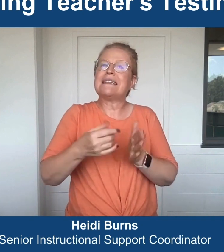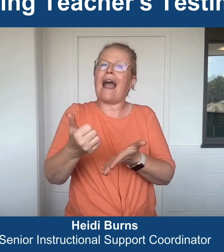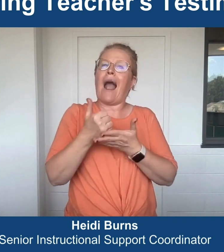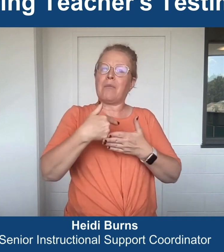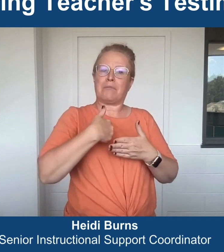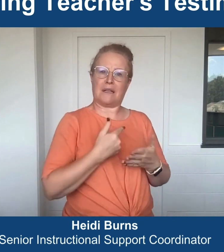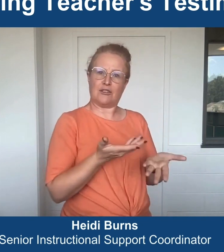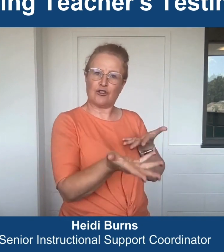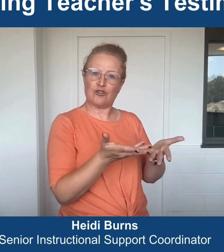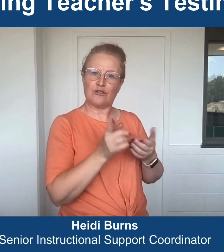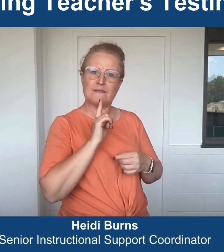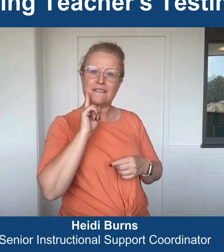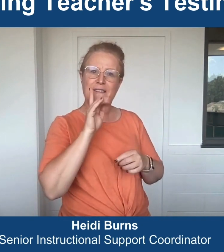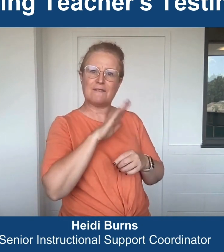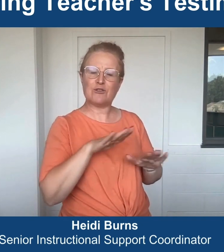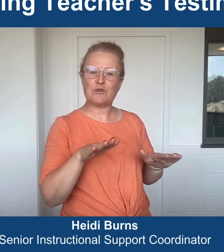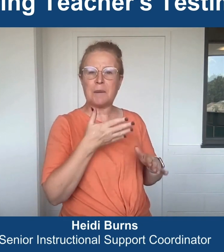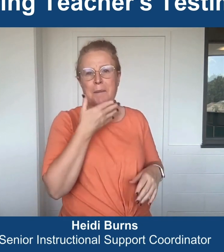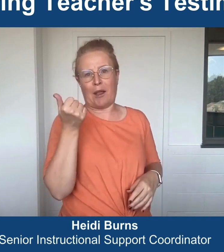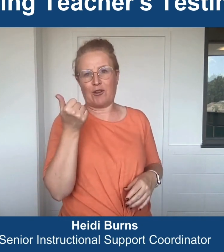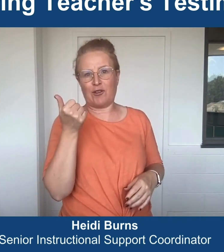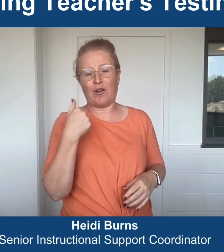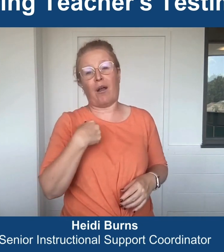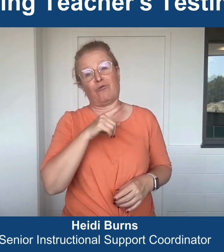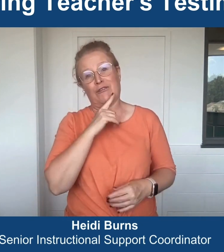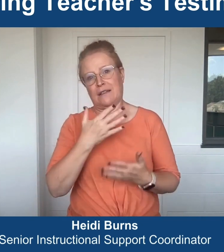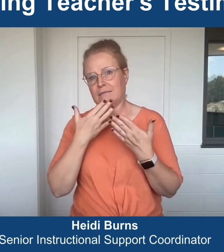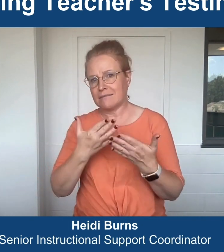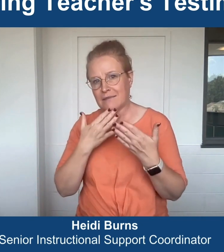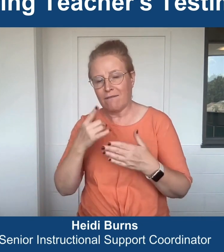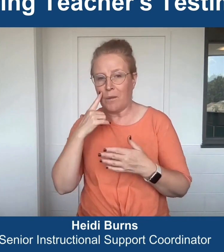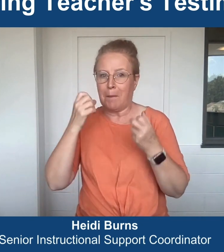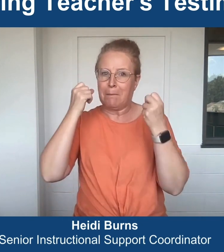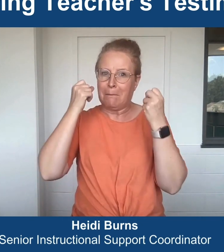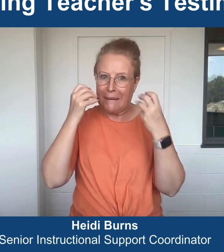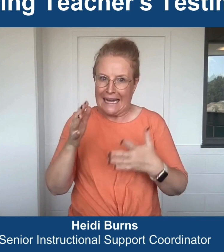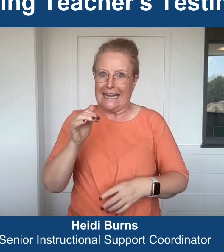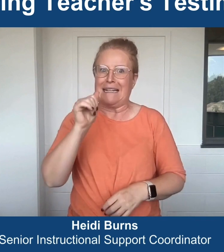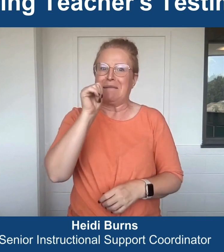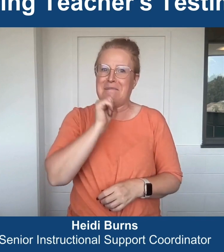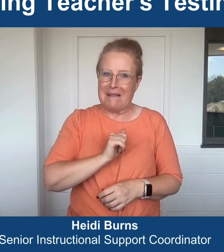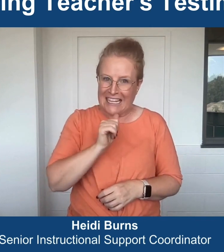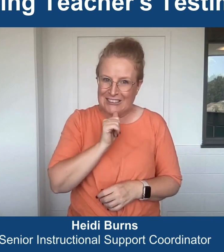Rather, it helped me improve, which means it helped me serve deaf children better.